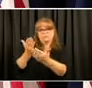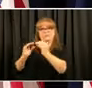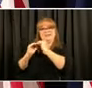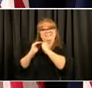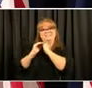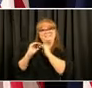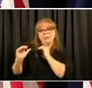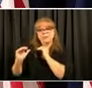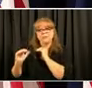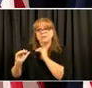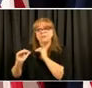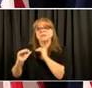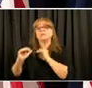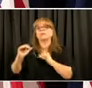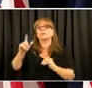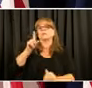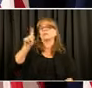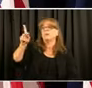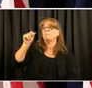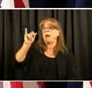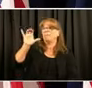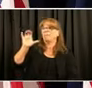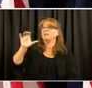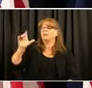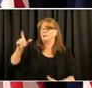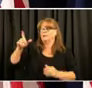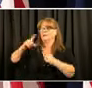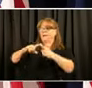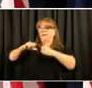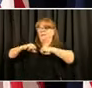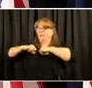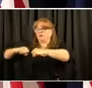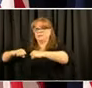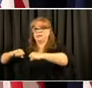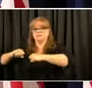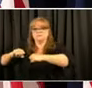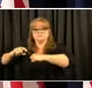any outbreak so they look at testing and they look at a number of things like that the dial framework